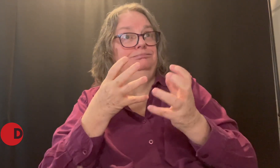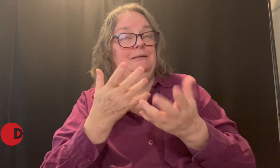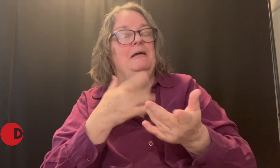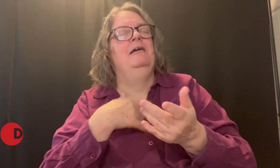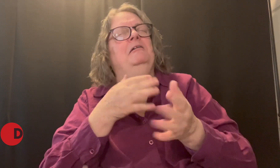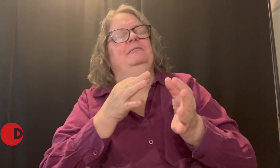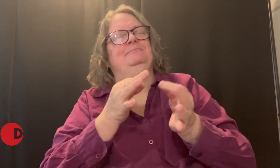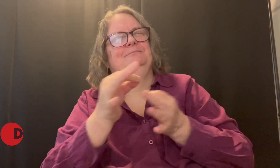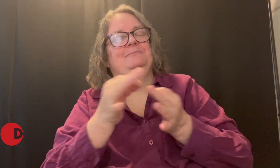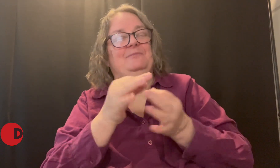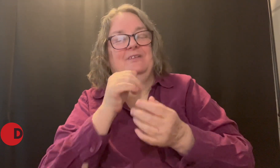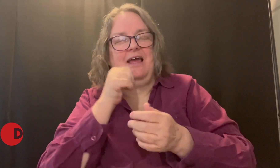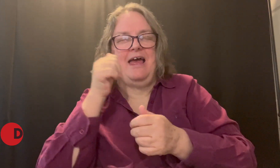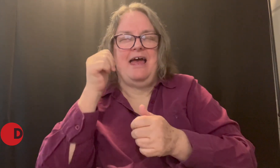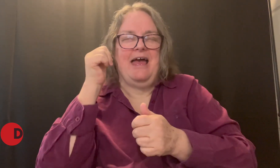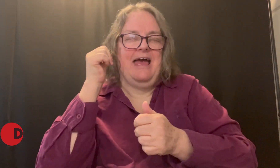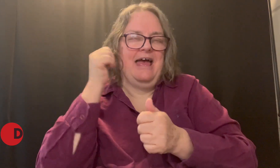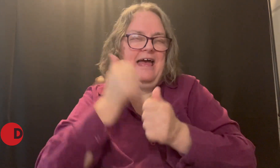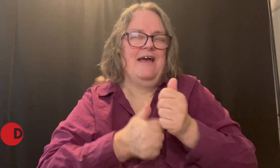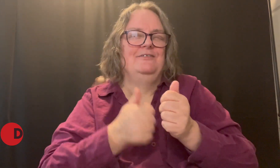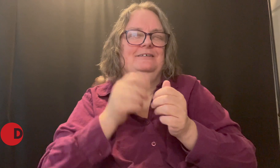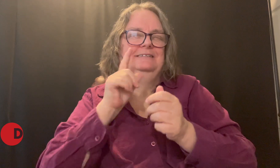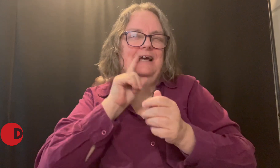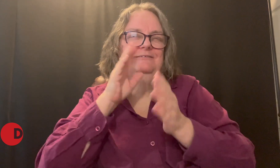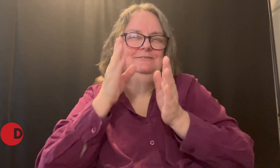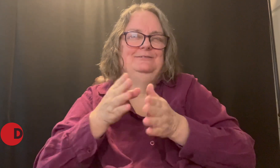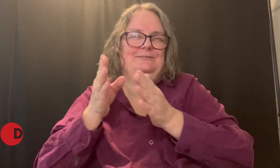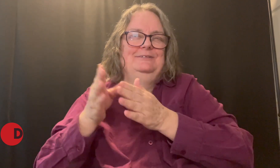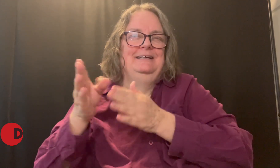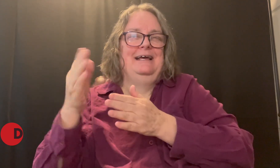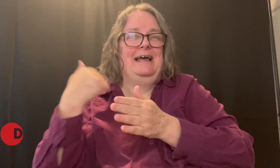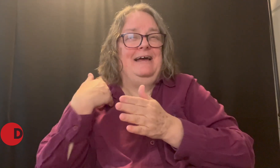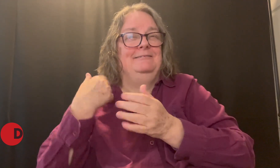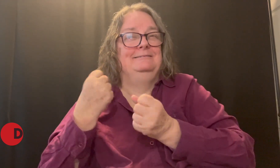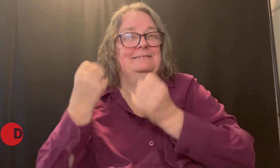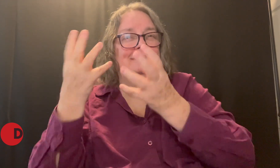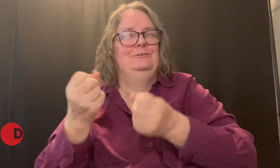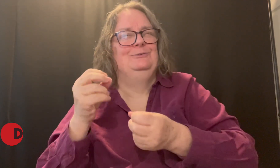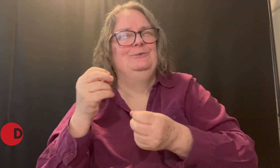like myself shows up and creates this situation. I explained that not every